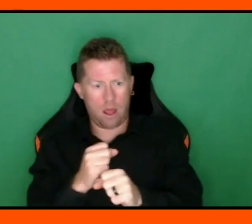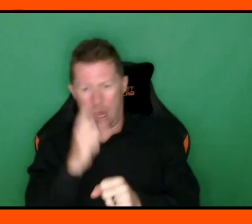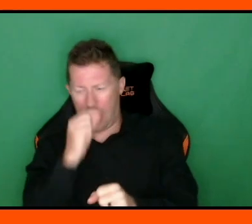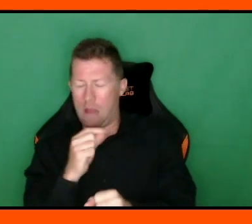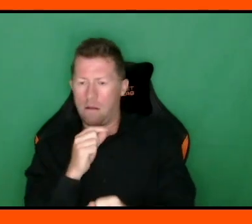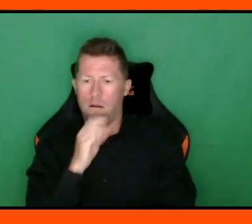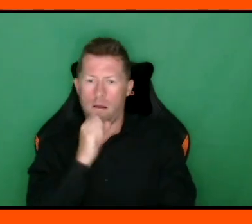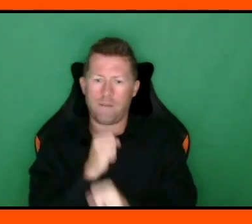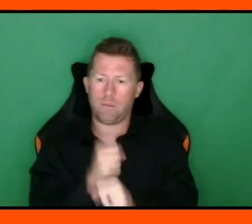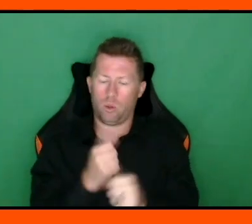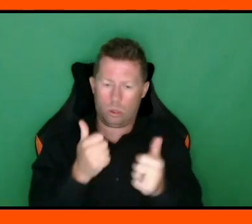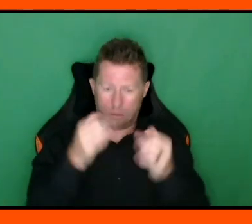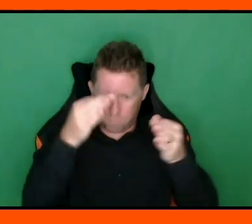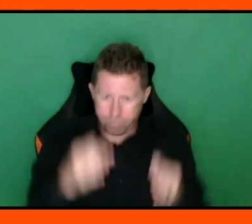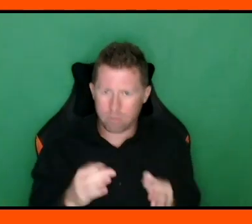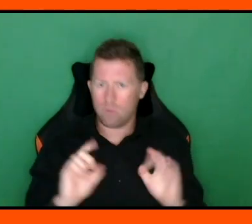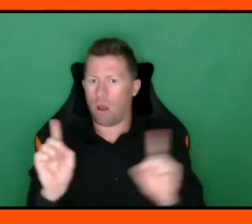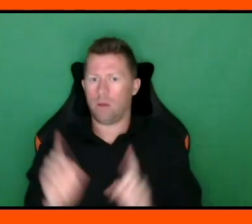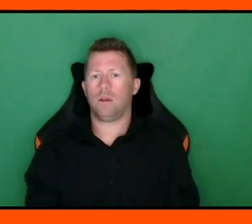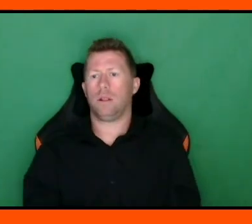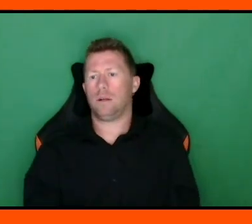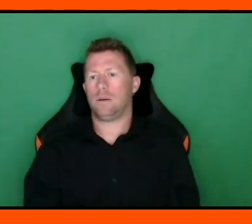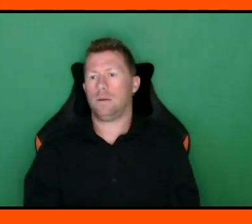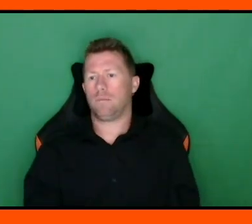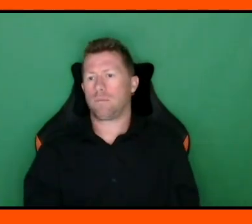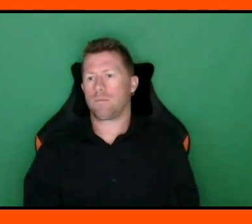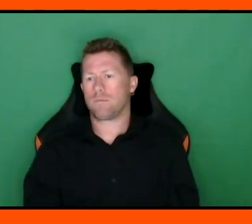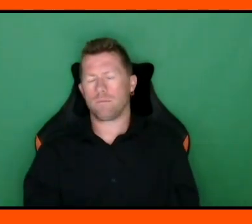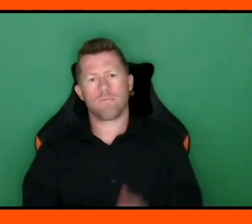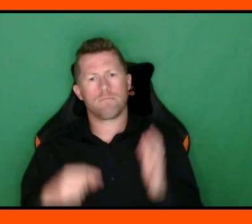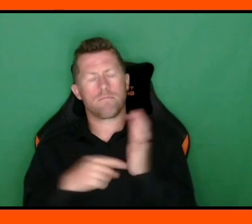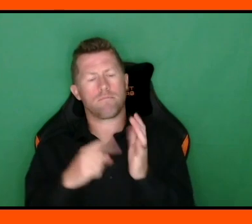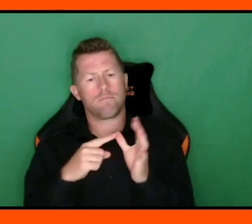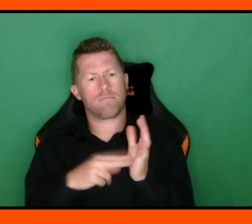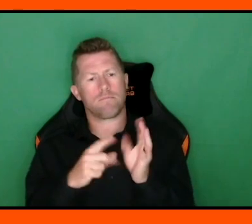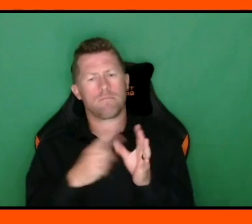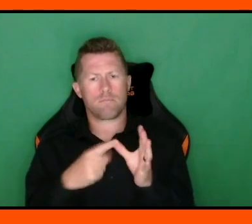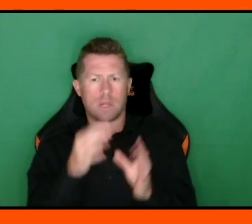I’m just wondering how much change will there be on the 2026 Census.